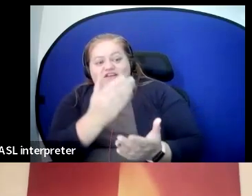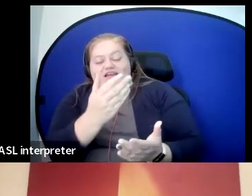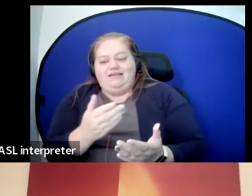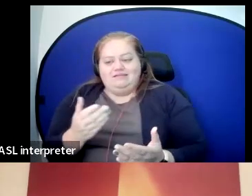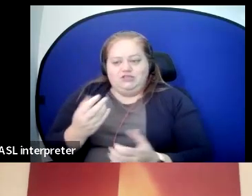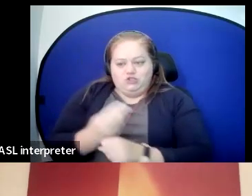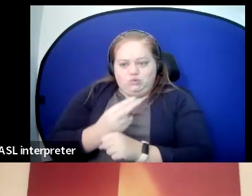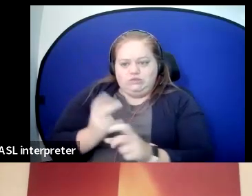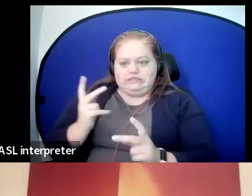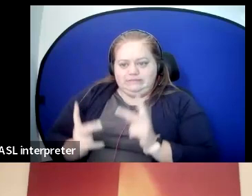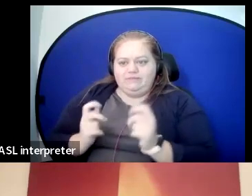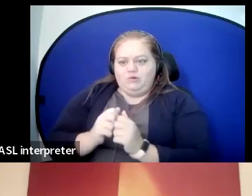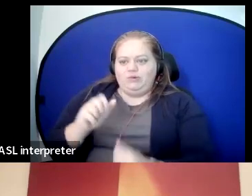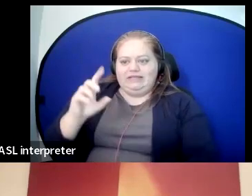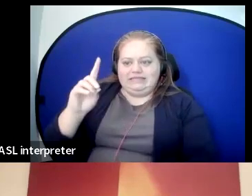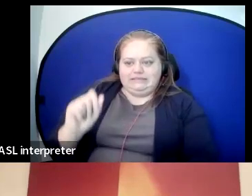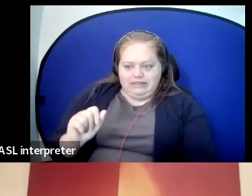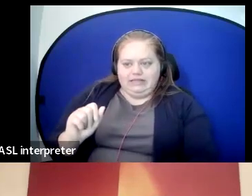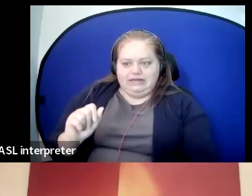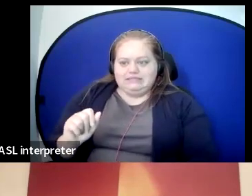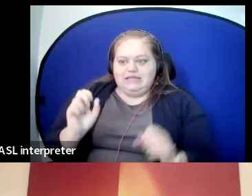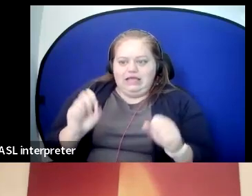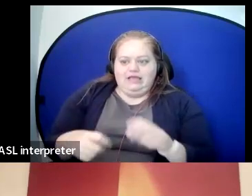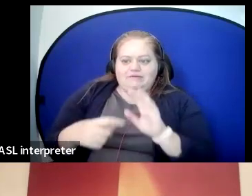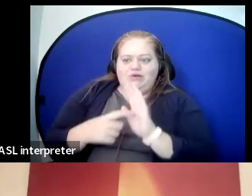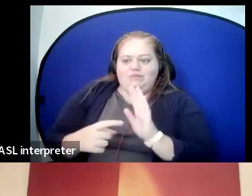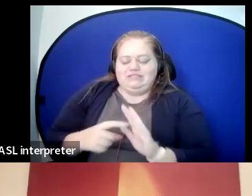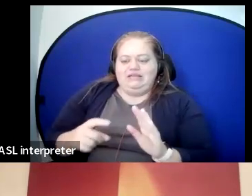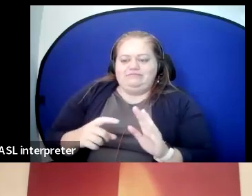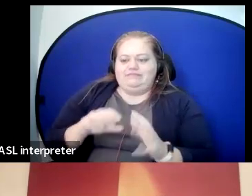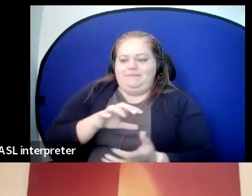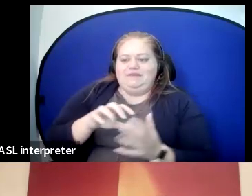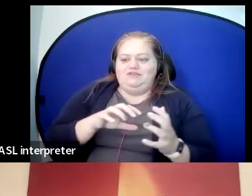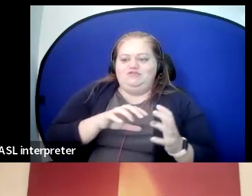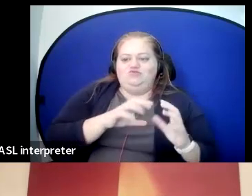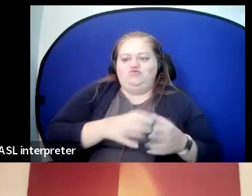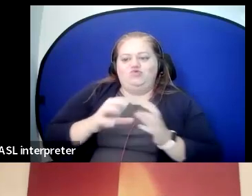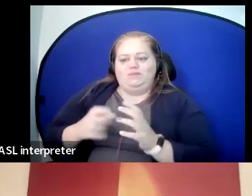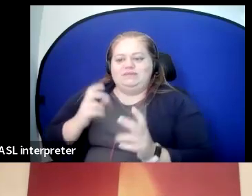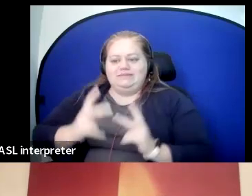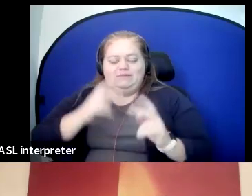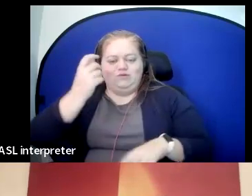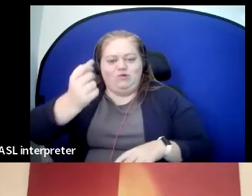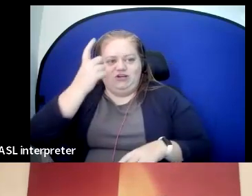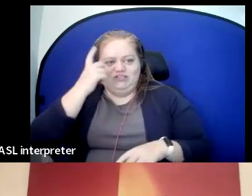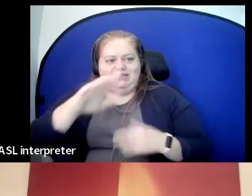and bringing in a reasonably representative group of people to understand that because there is